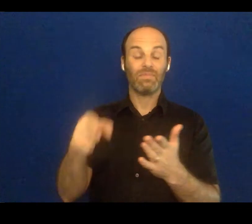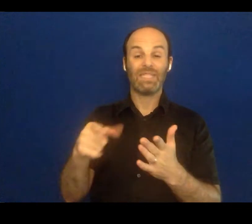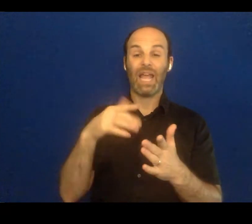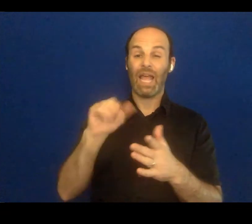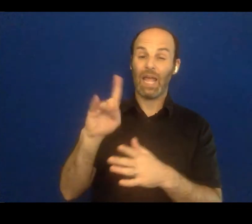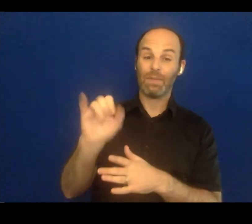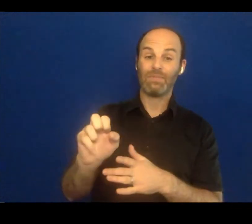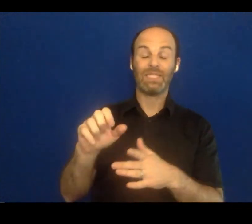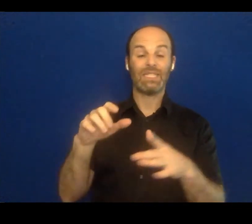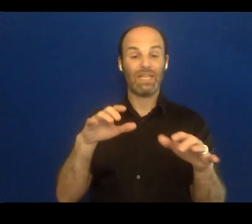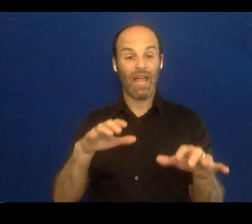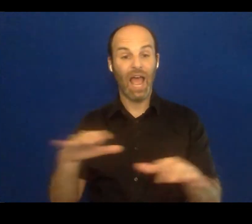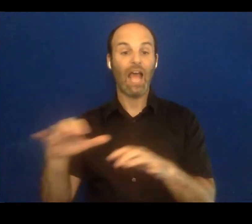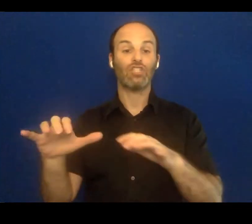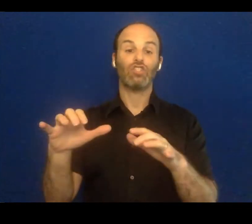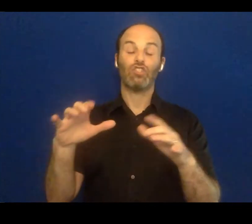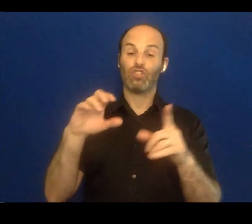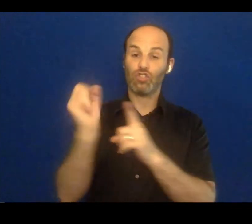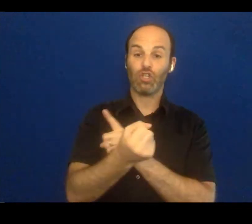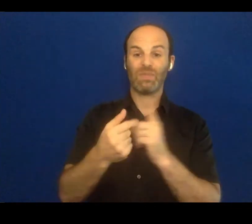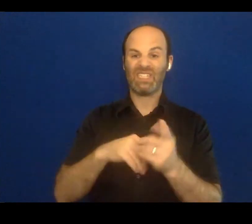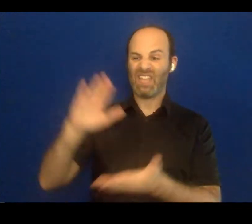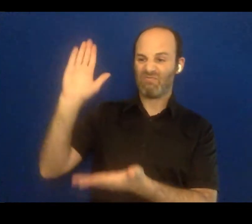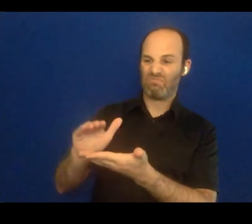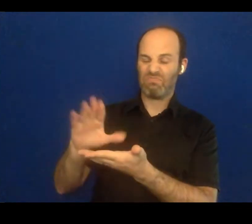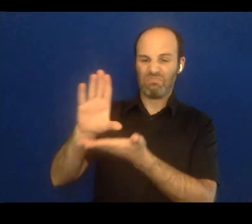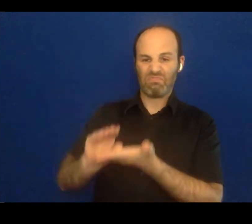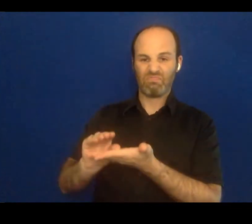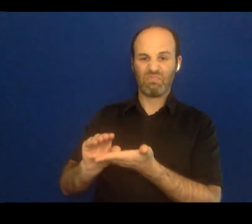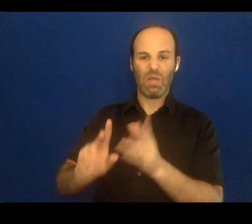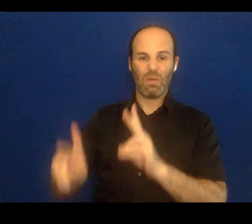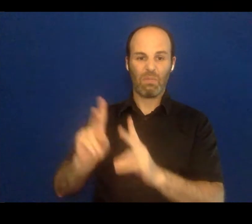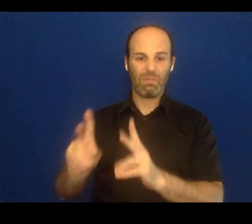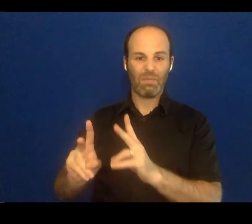CIRCUMSTANCES, THAT DEVALUE PEOPLE BECAUSE THEY ARE DISABLED OR PERCEIVED AS HAVING A DISABILITY.